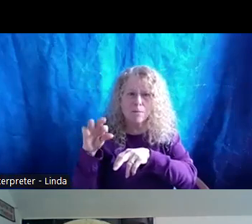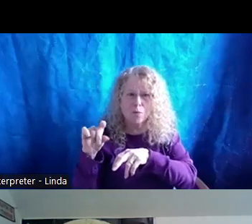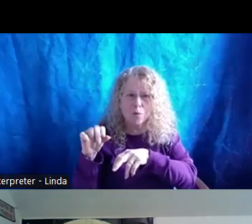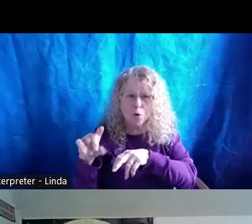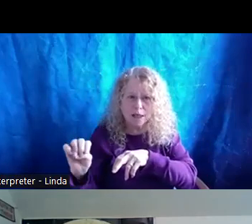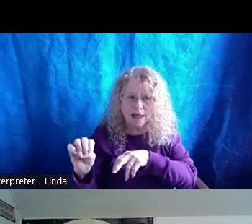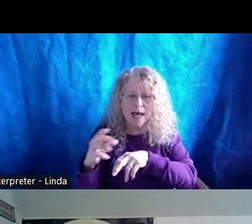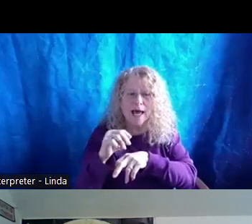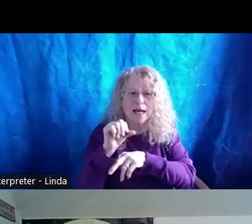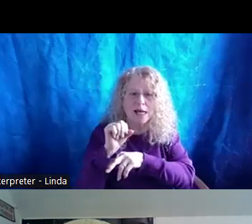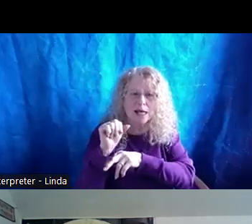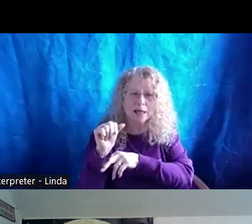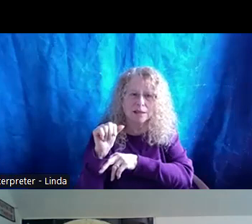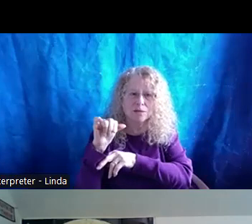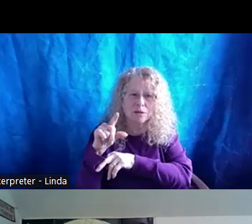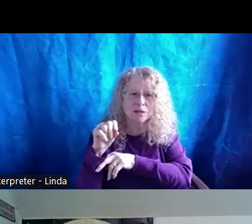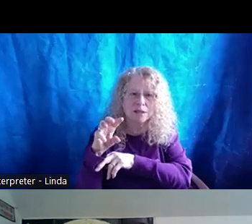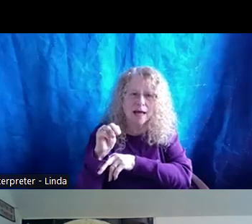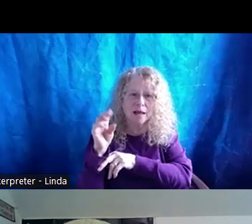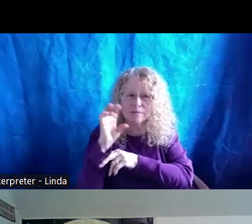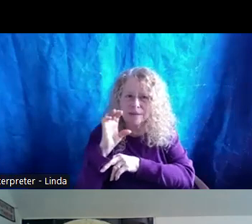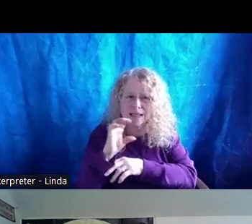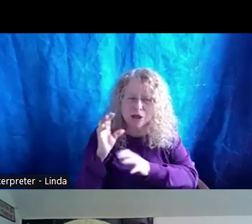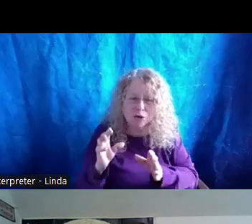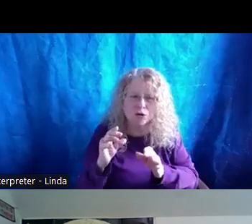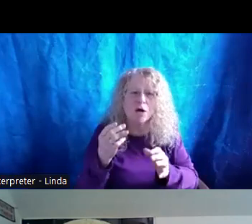MANY OF WHOM ARE COMING THROUGH THE SOUTHERN BORDER WHICH REALLY SHOWS US THAT WE NEED